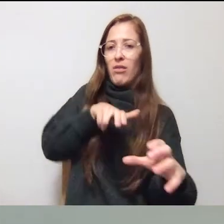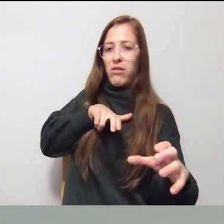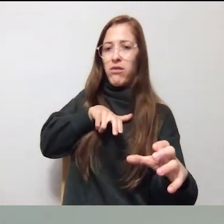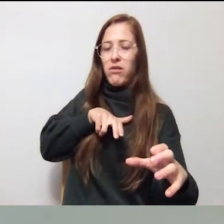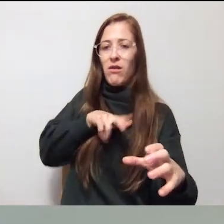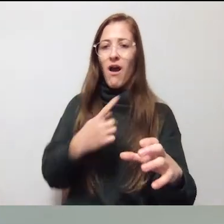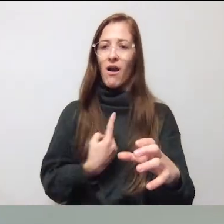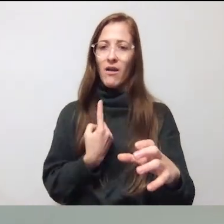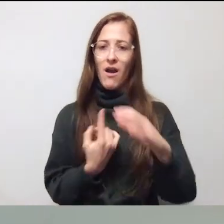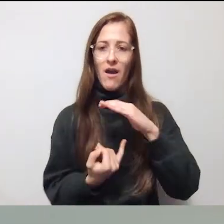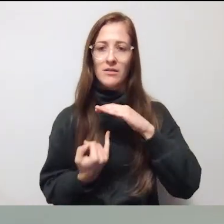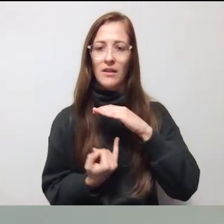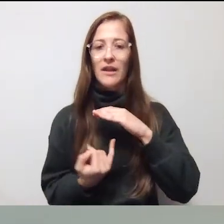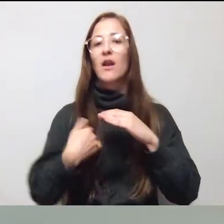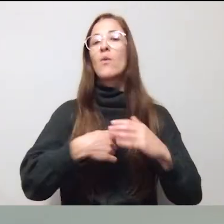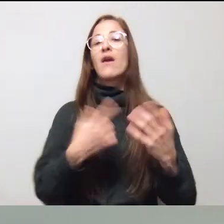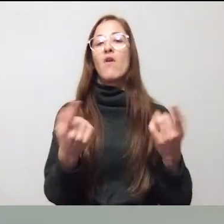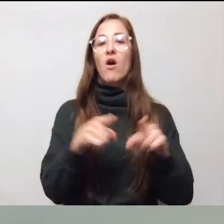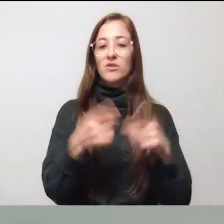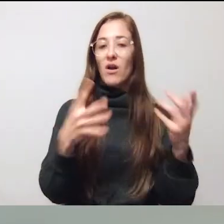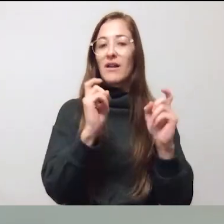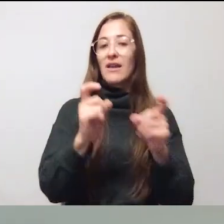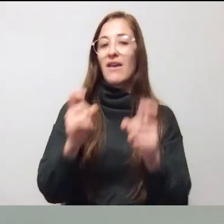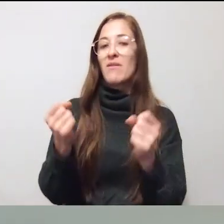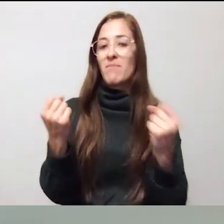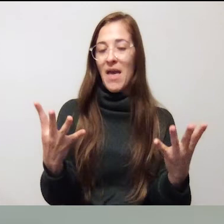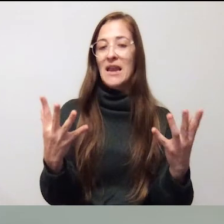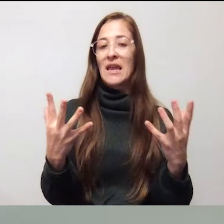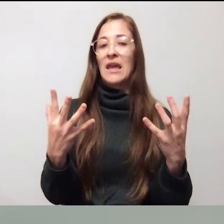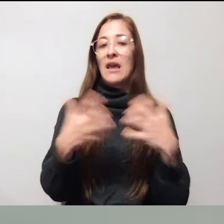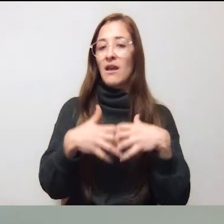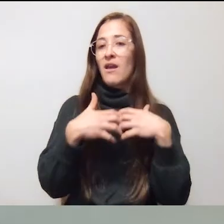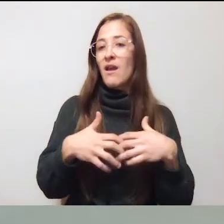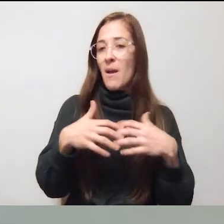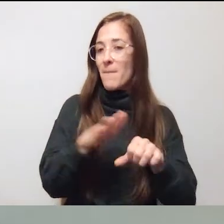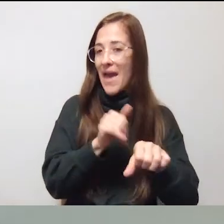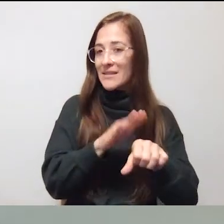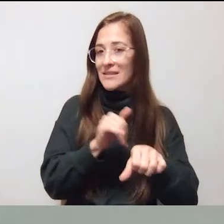We have also distributed thousands of animatronic pets. We started that project pre-COVID with,